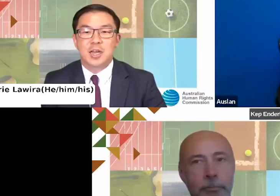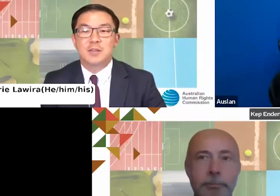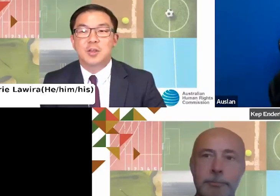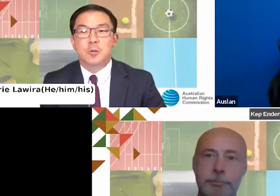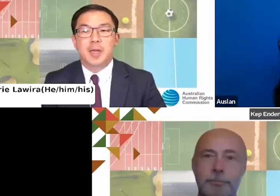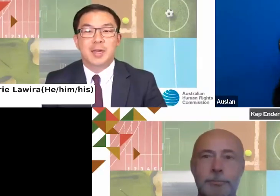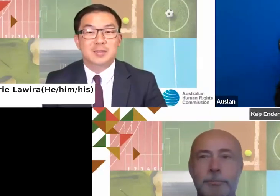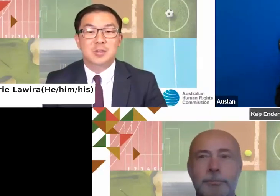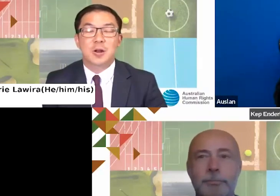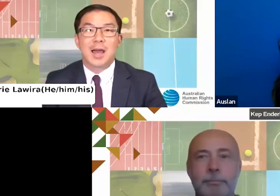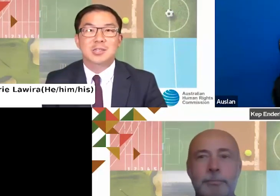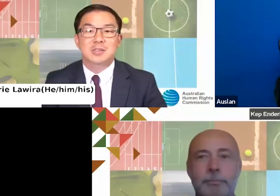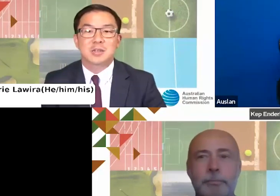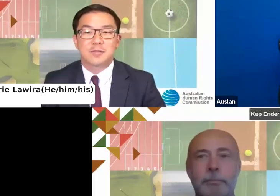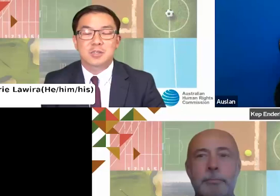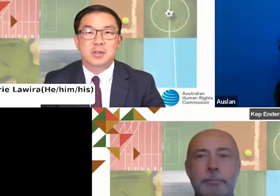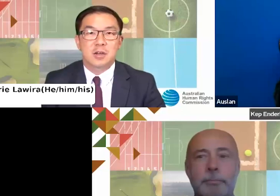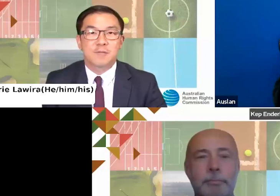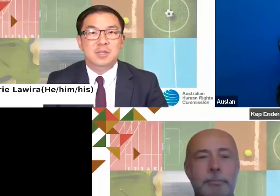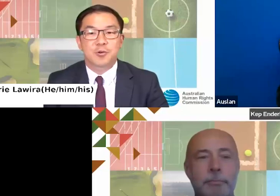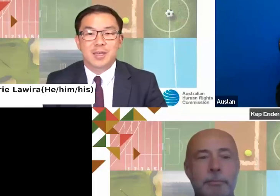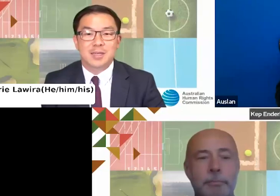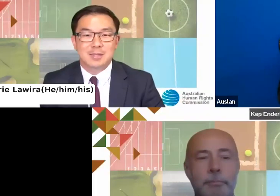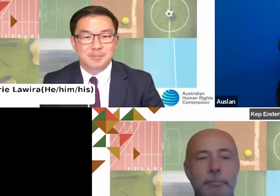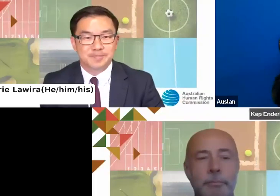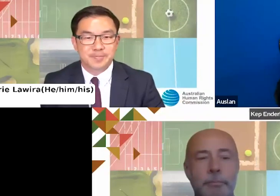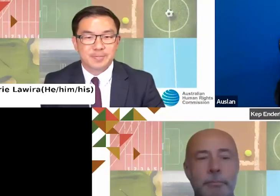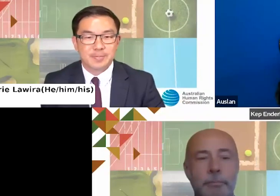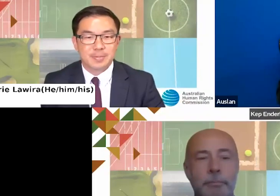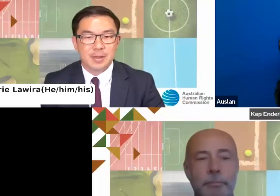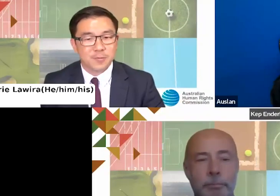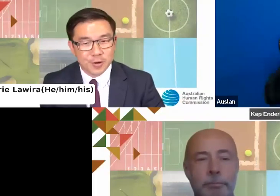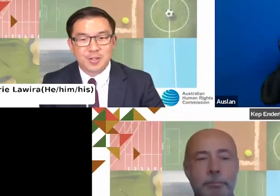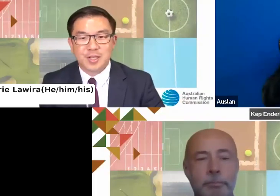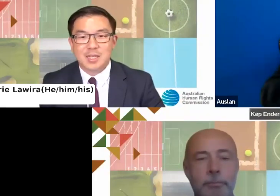in the European External Action Service for several years. His focus is